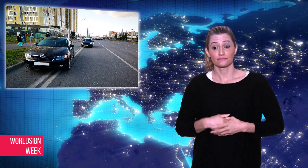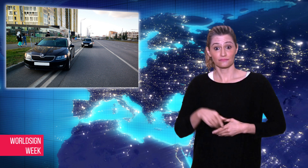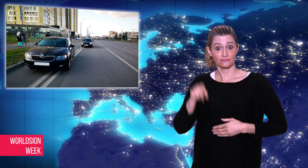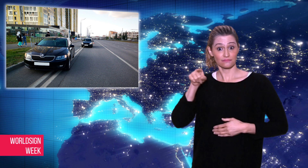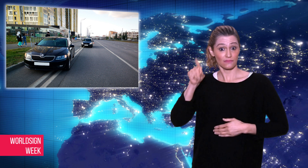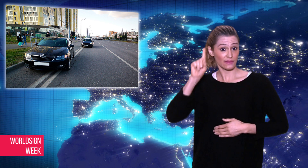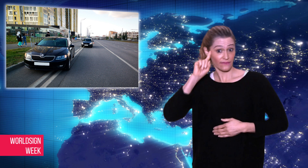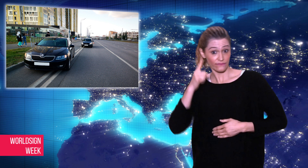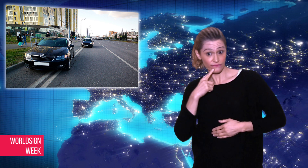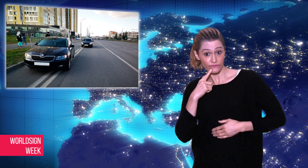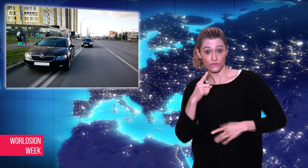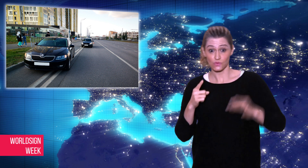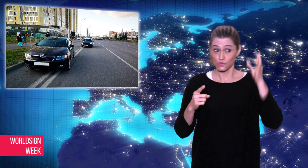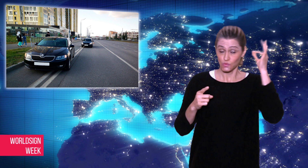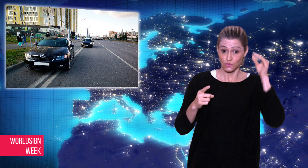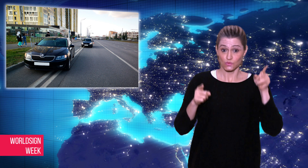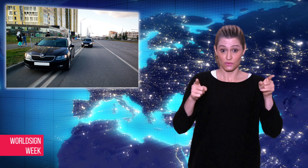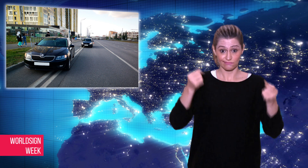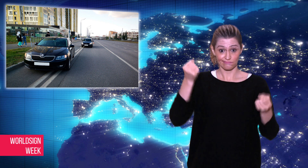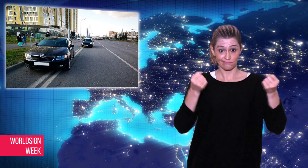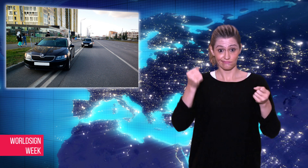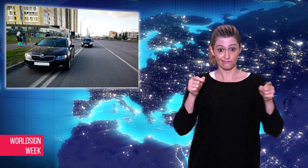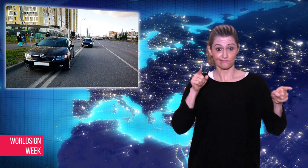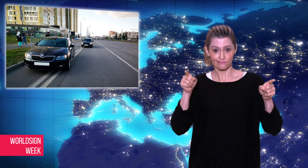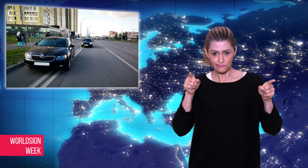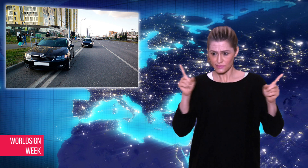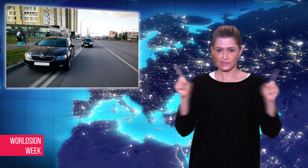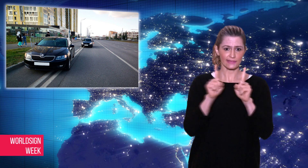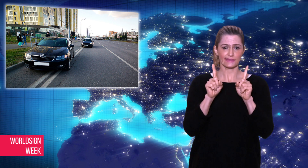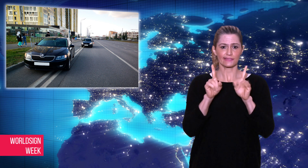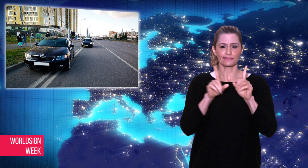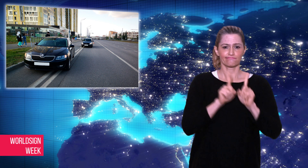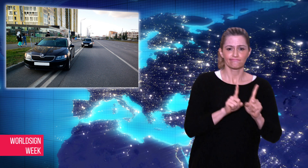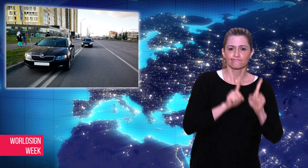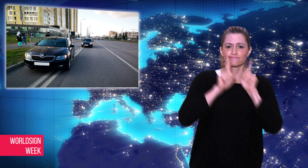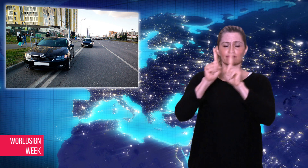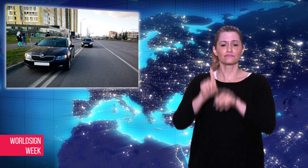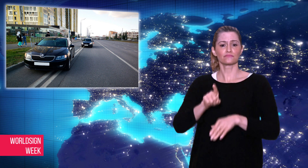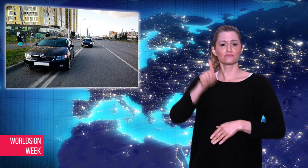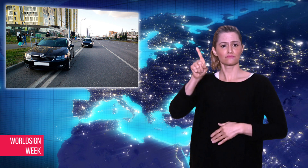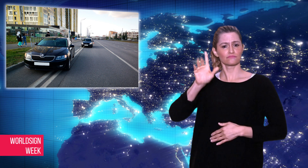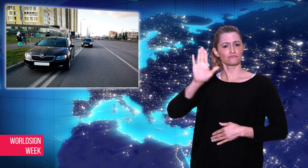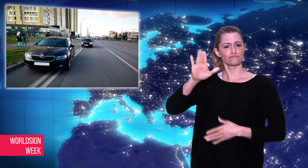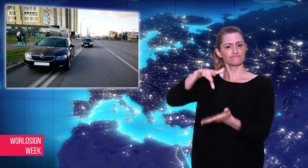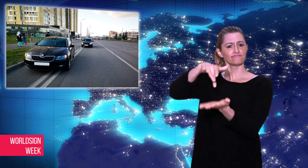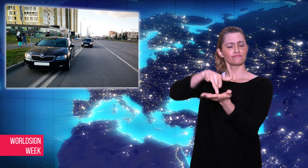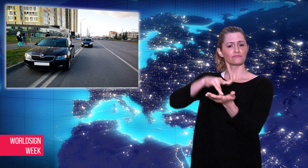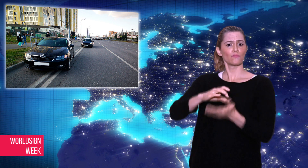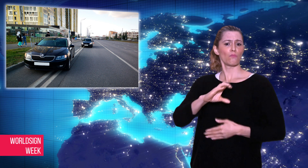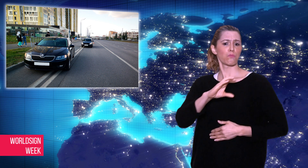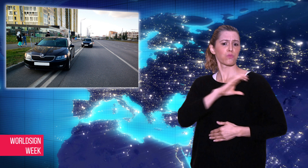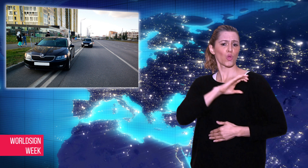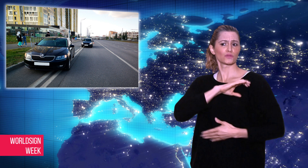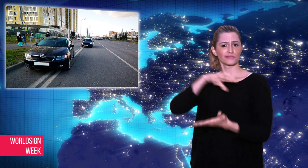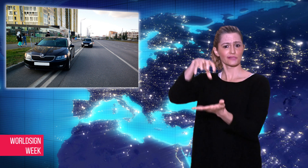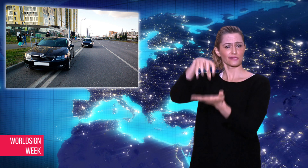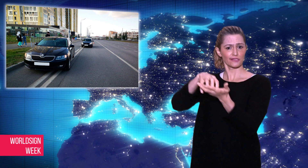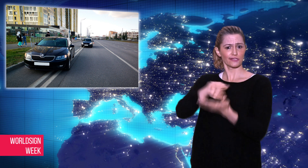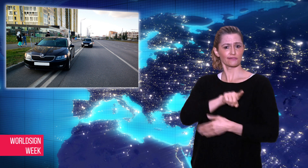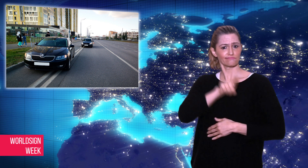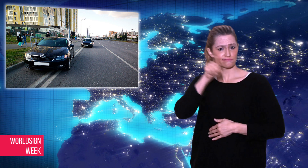when another car hit his car.